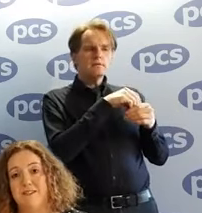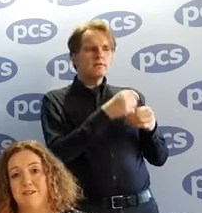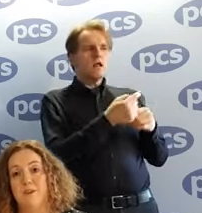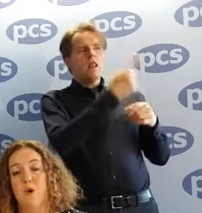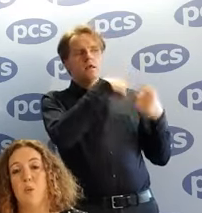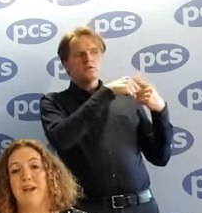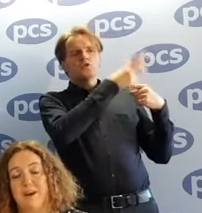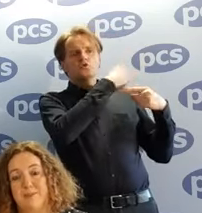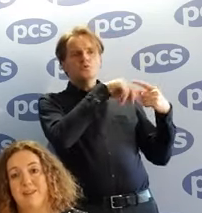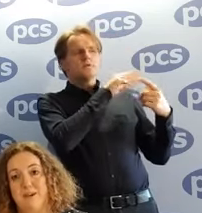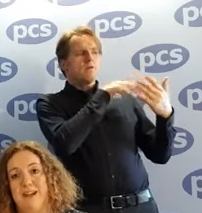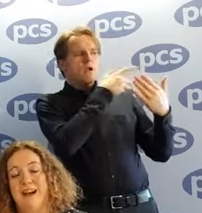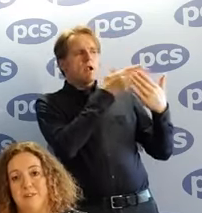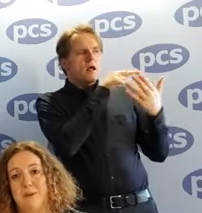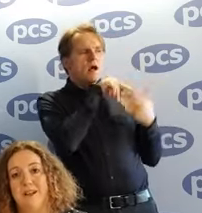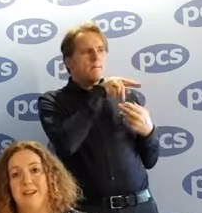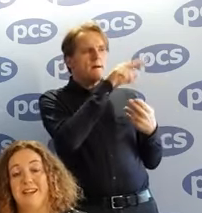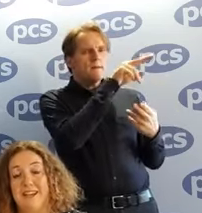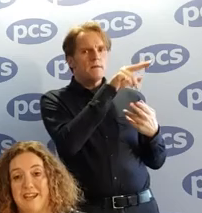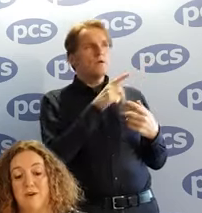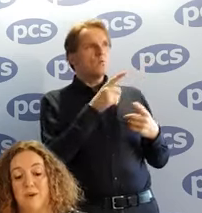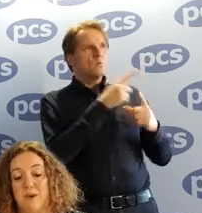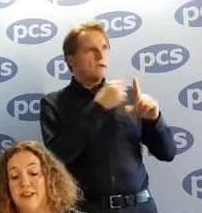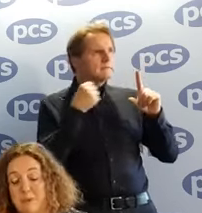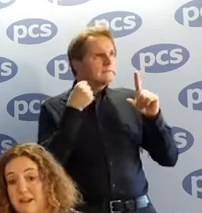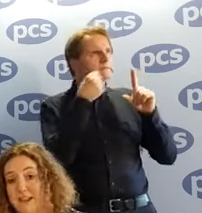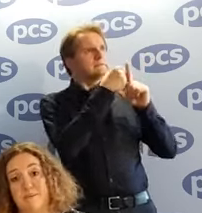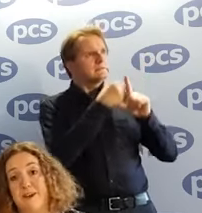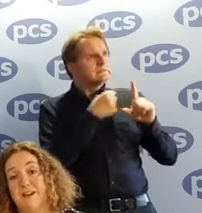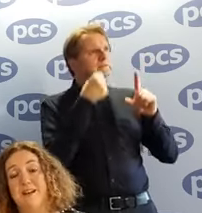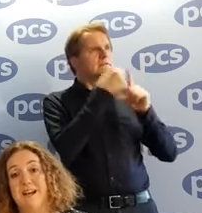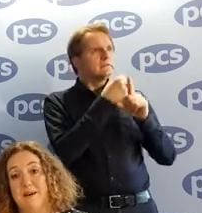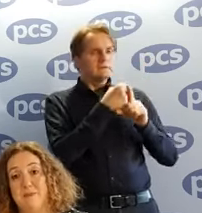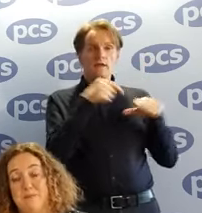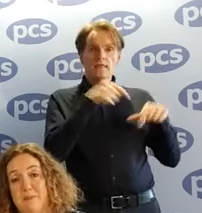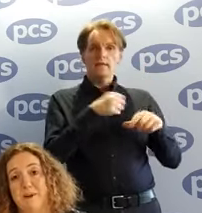deal, we absolutely have to play a key role in the pay campaign and be a big